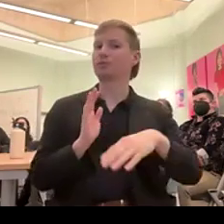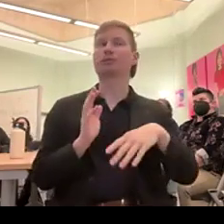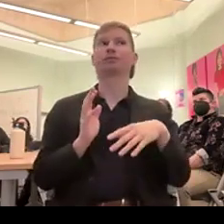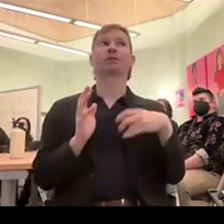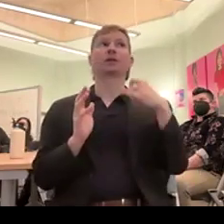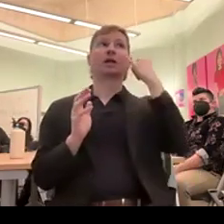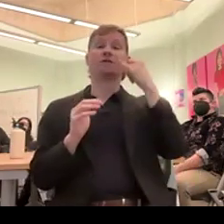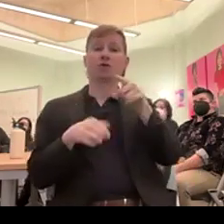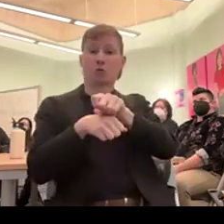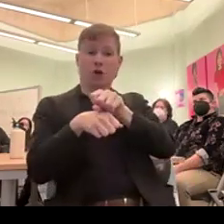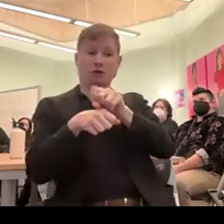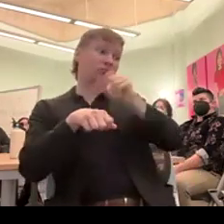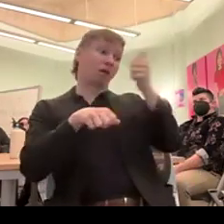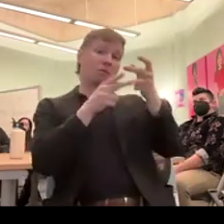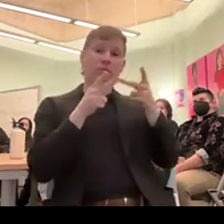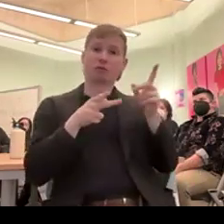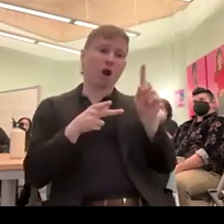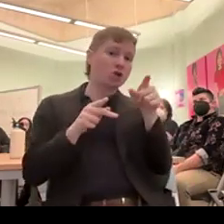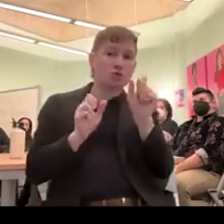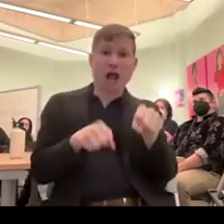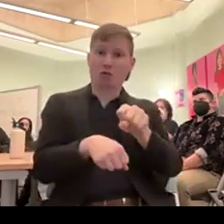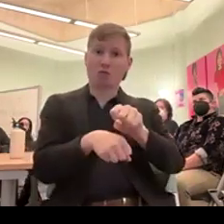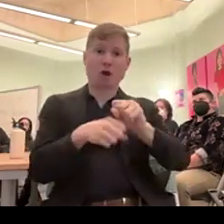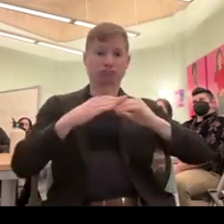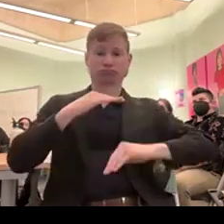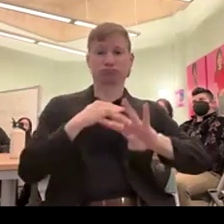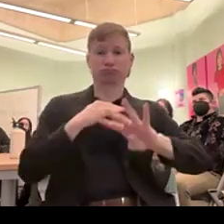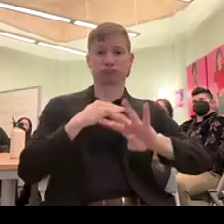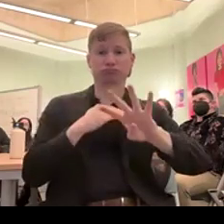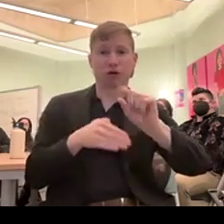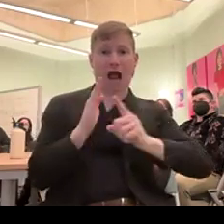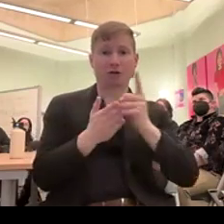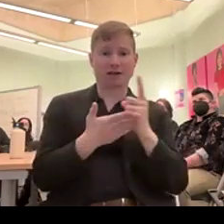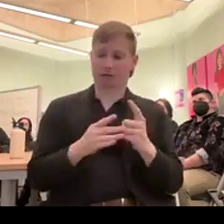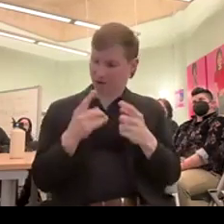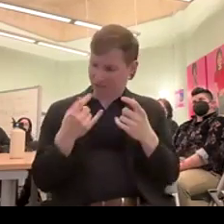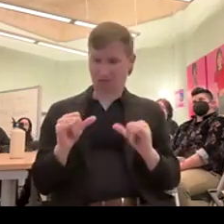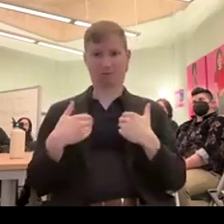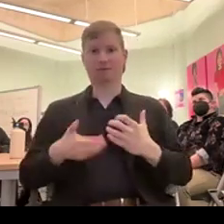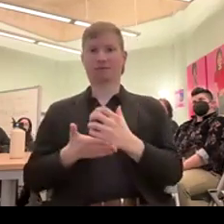that's not a rule. And if you work somewhere where you can get your job done in less than 40 hours